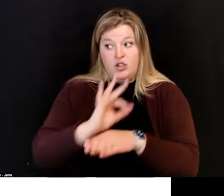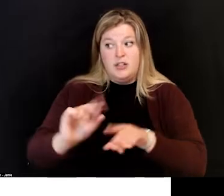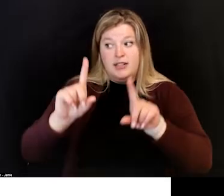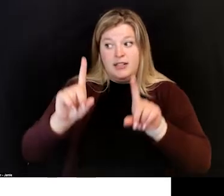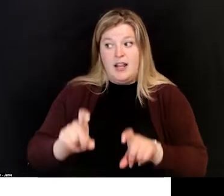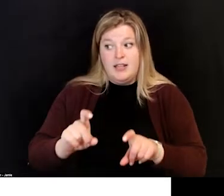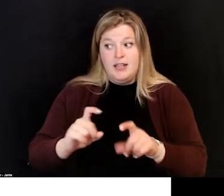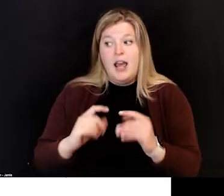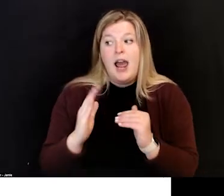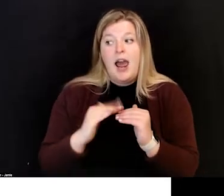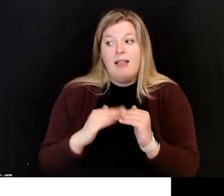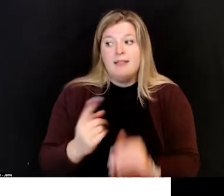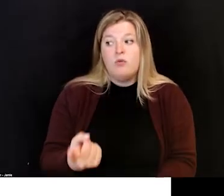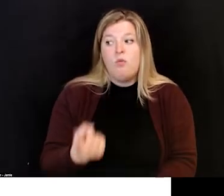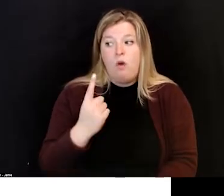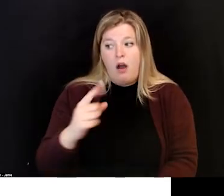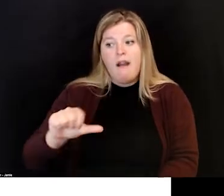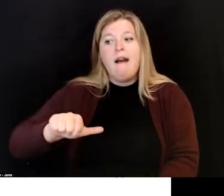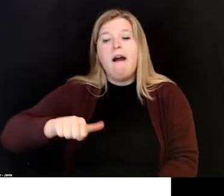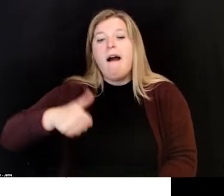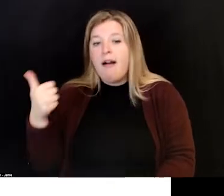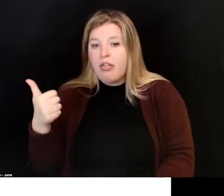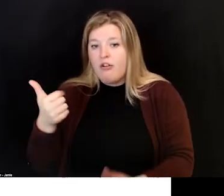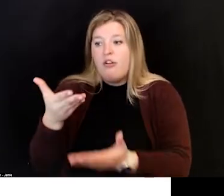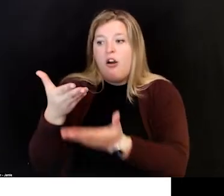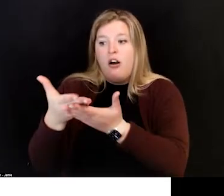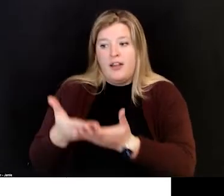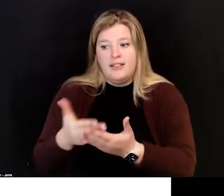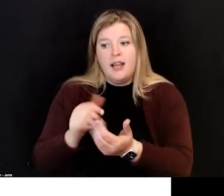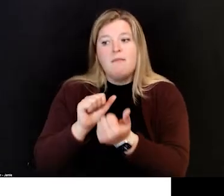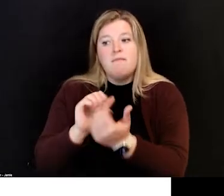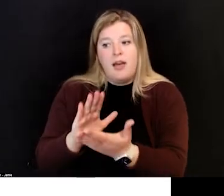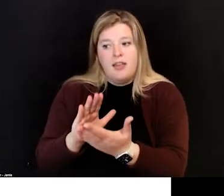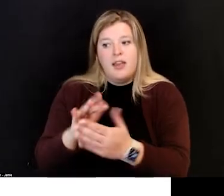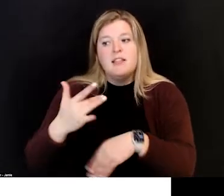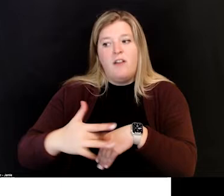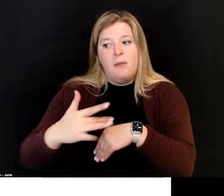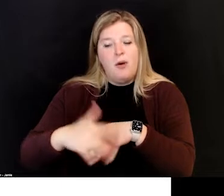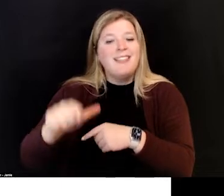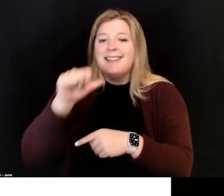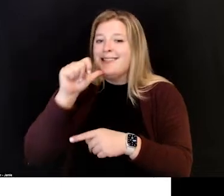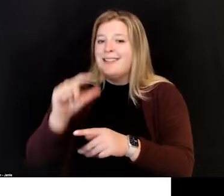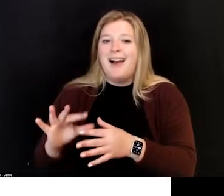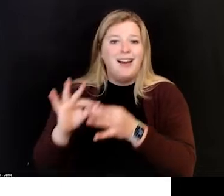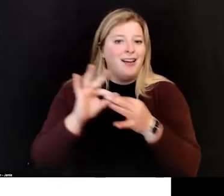"at least one other authentication method "is available that does not rely on a cognitive function test